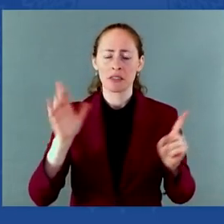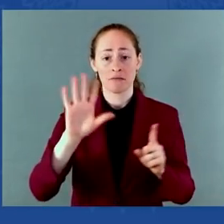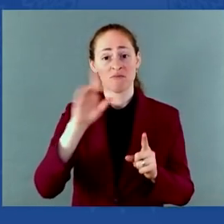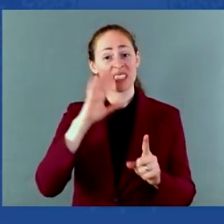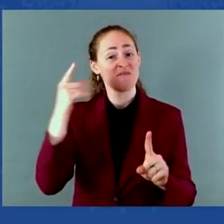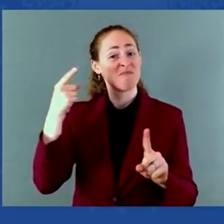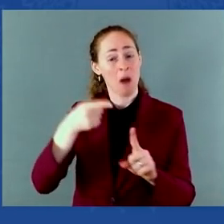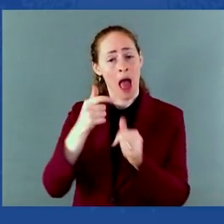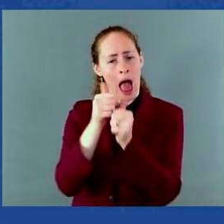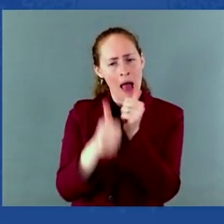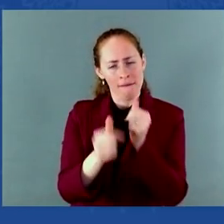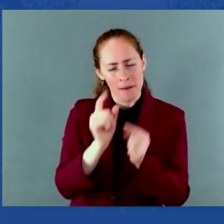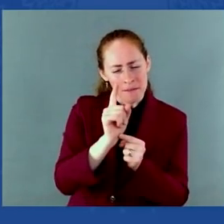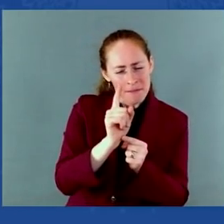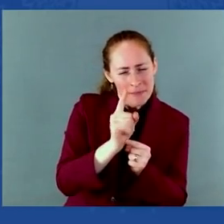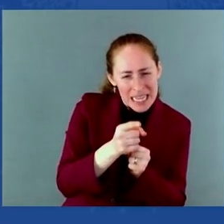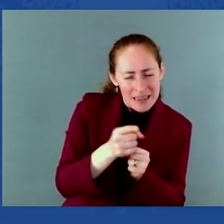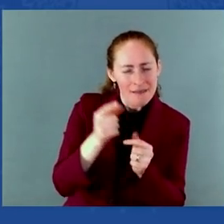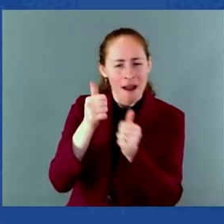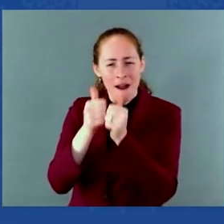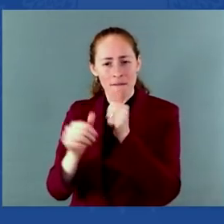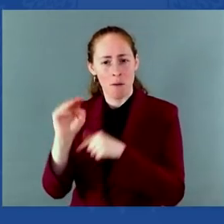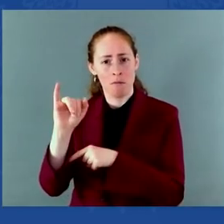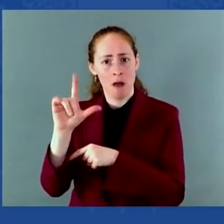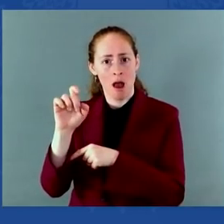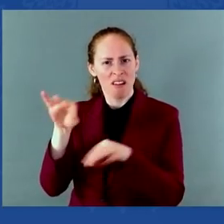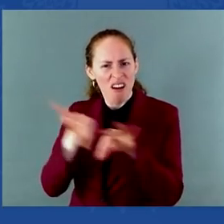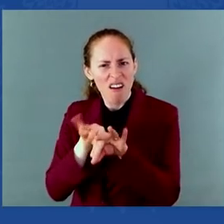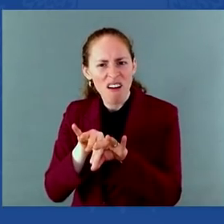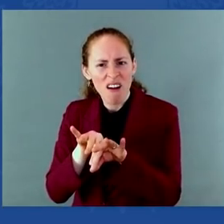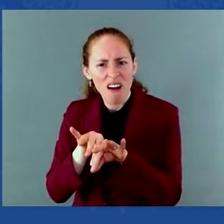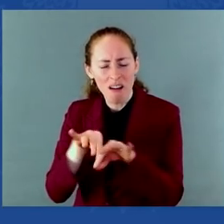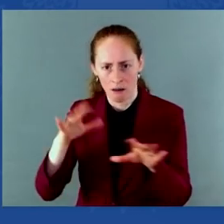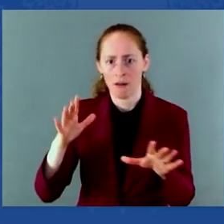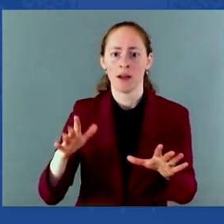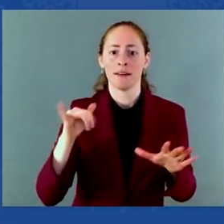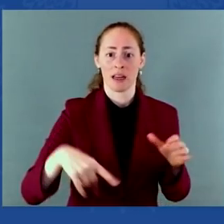that has been structurally deficient for years. I'm preaching to the choir here, I know.